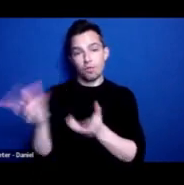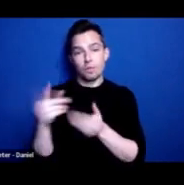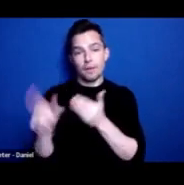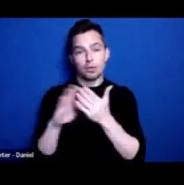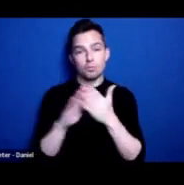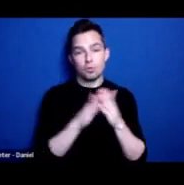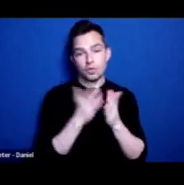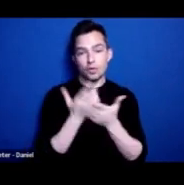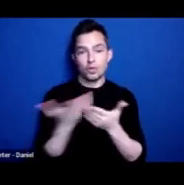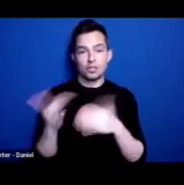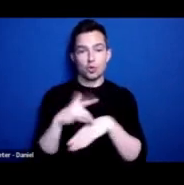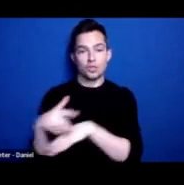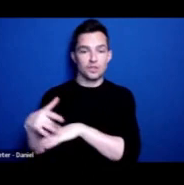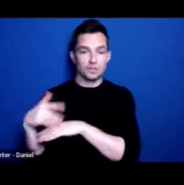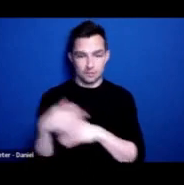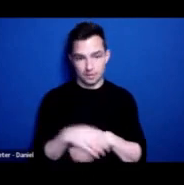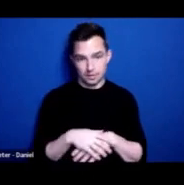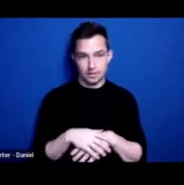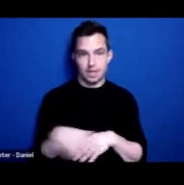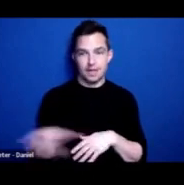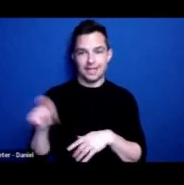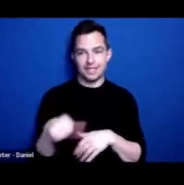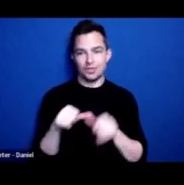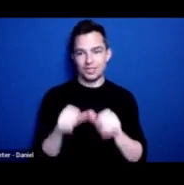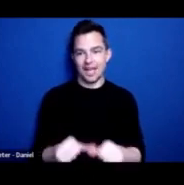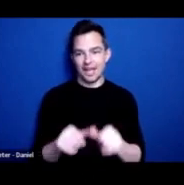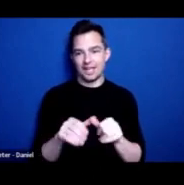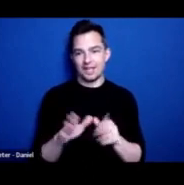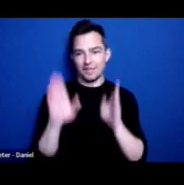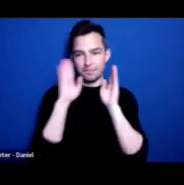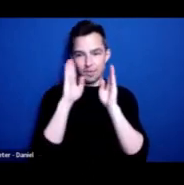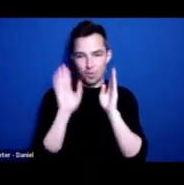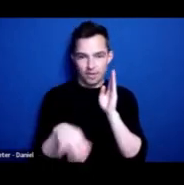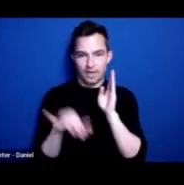community resources they need to stay attune to it as well as